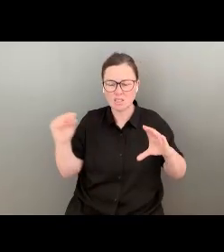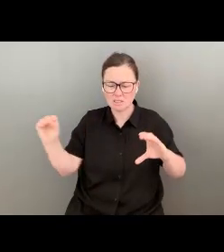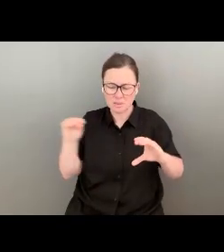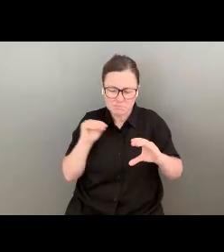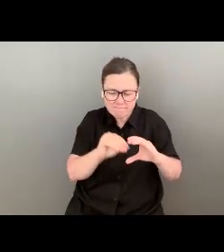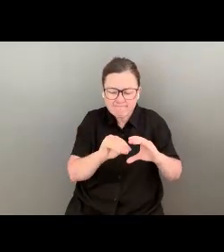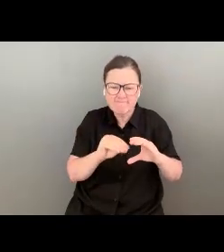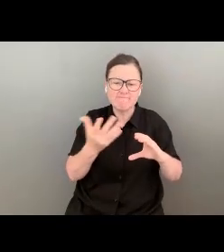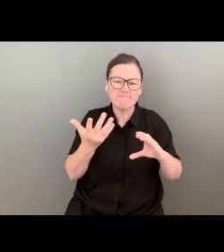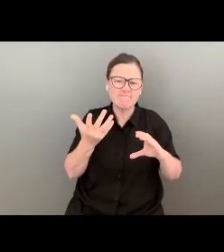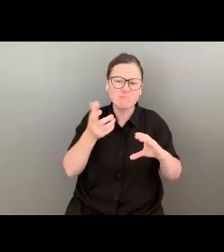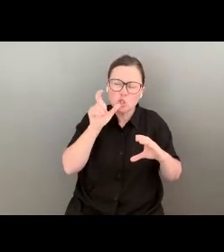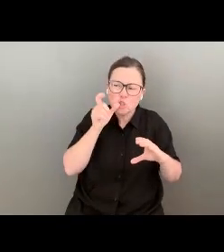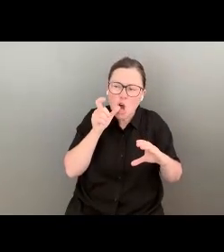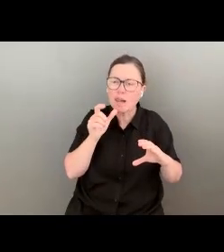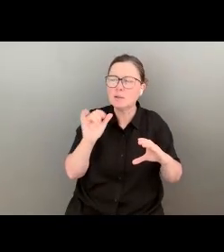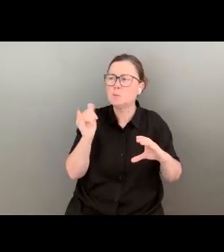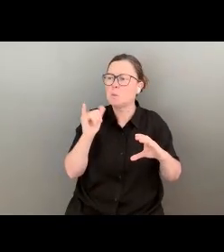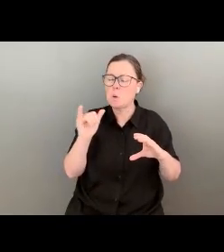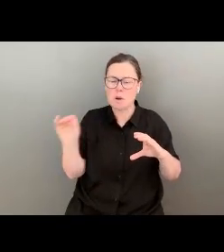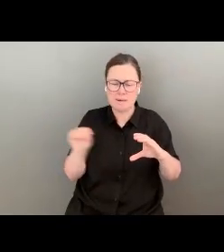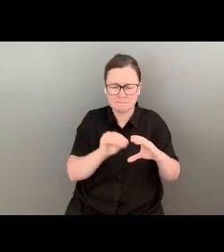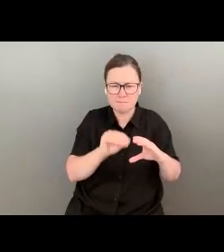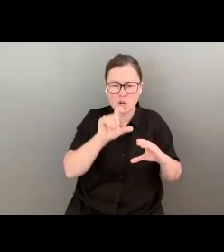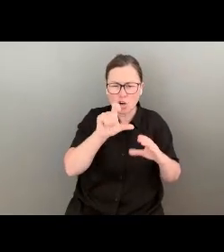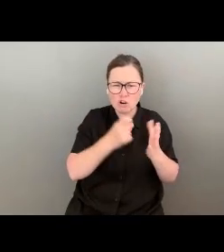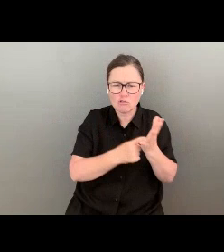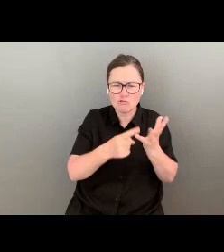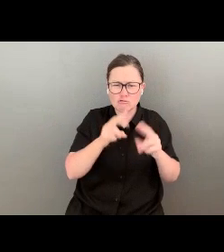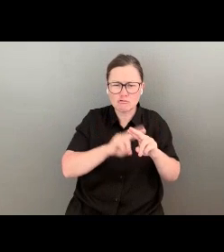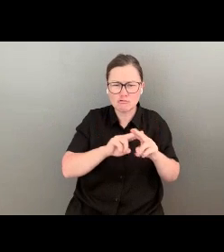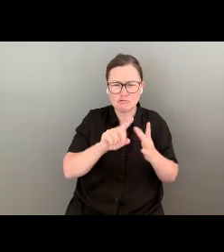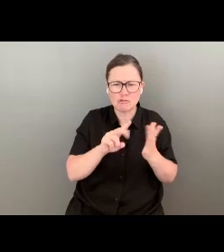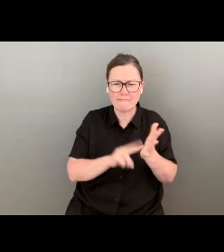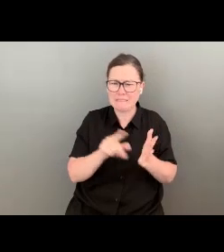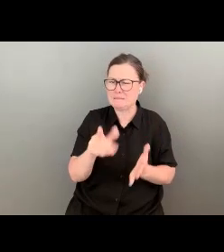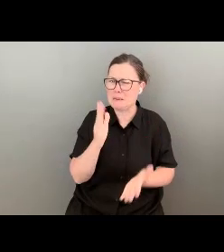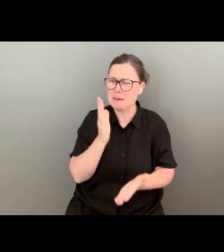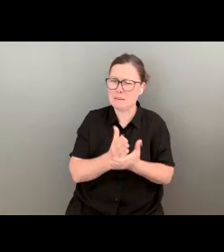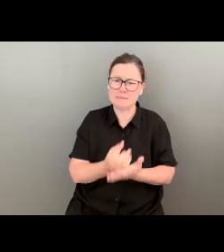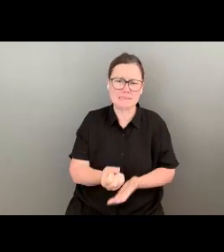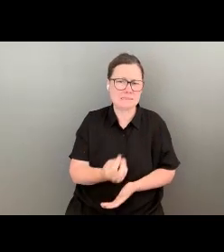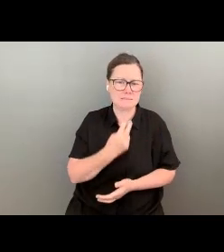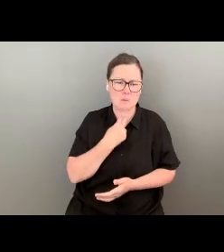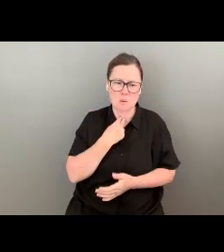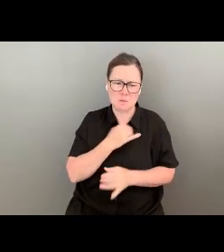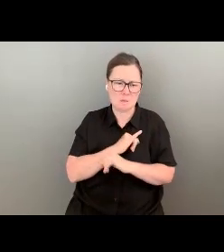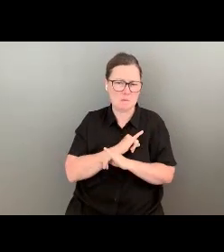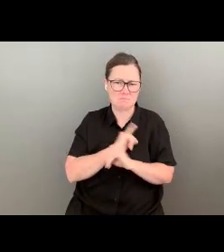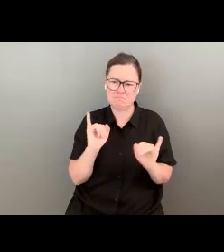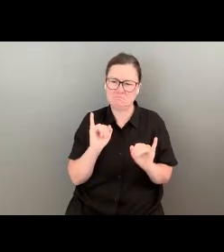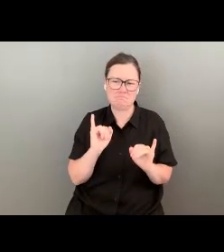Cruffins are disgusting. Seriously such a disappointment. So I had a question for everybody.